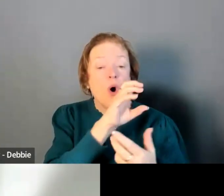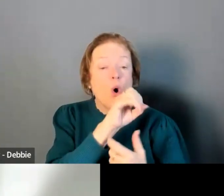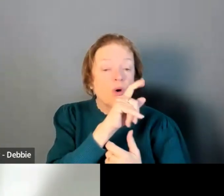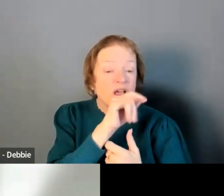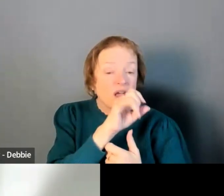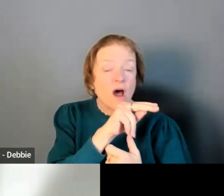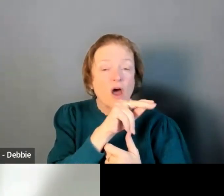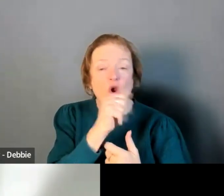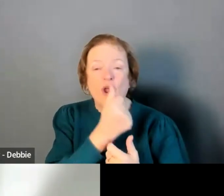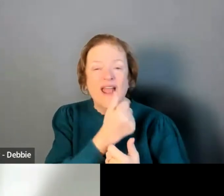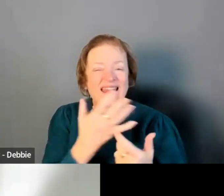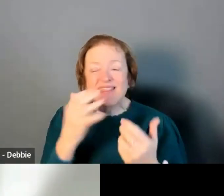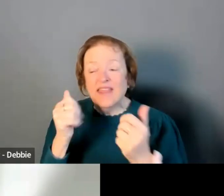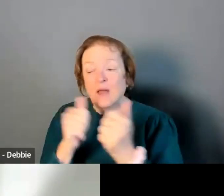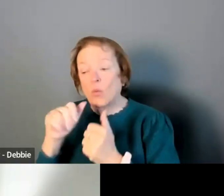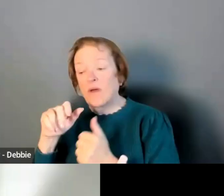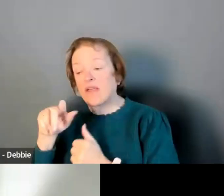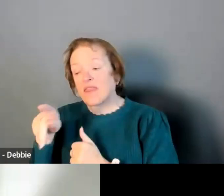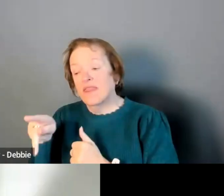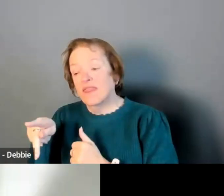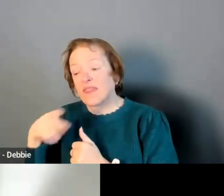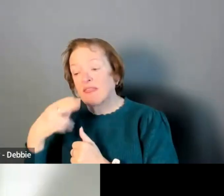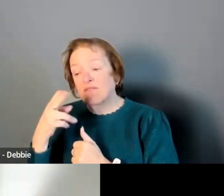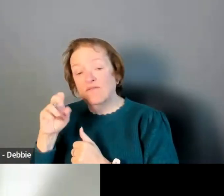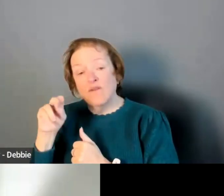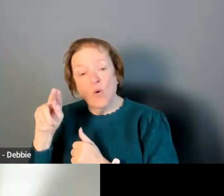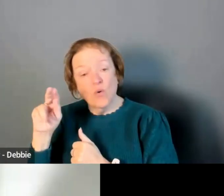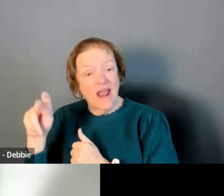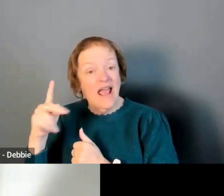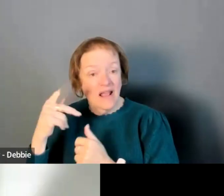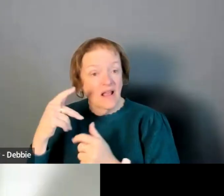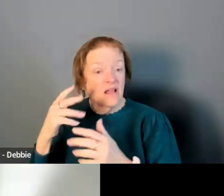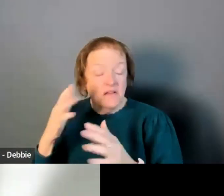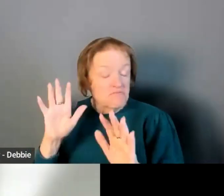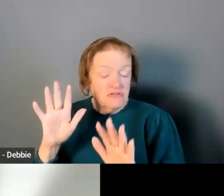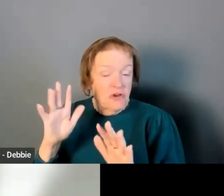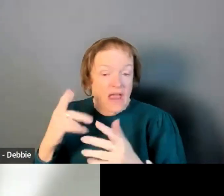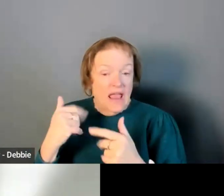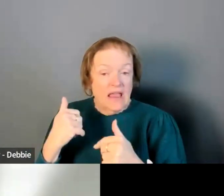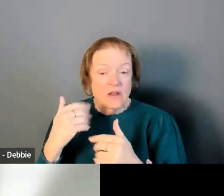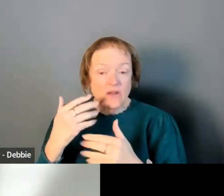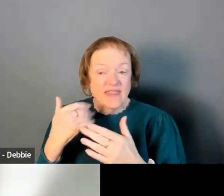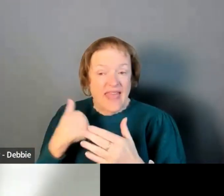it works. That's, you know, they have those hubs, and it is great, but for some reason,